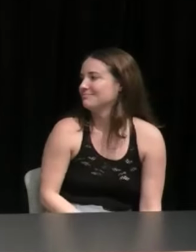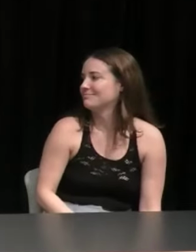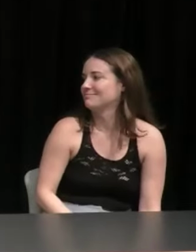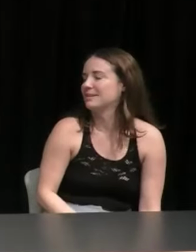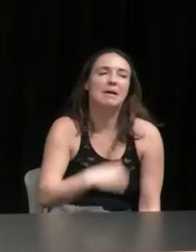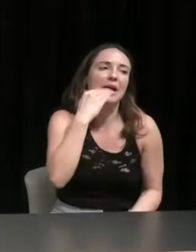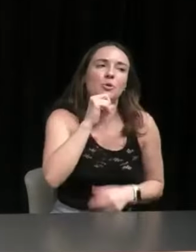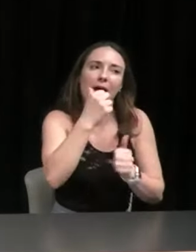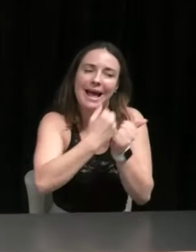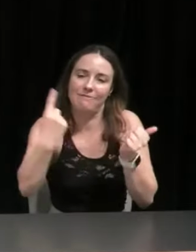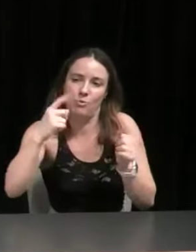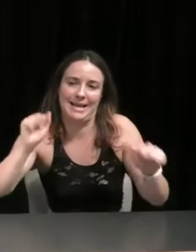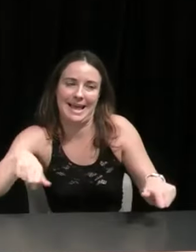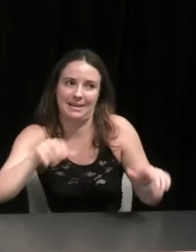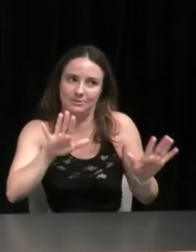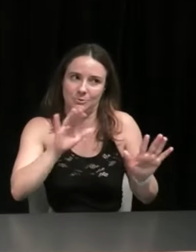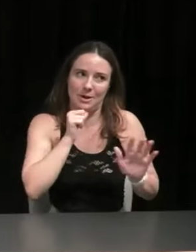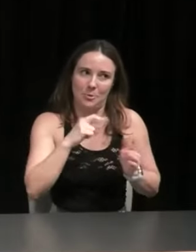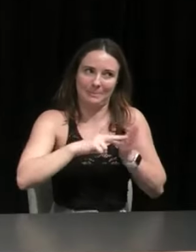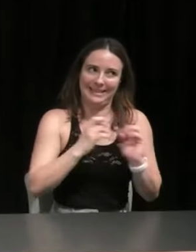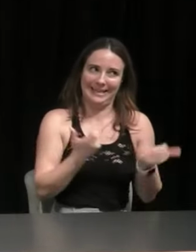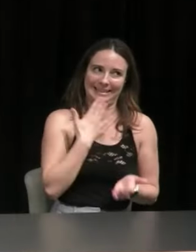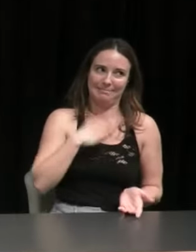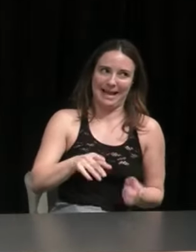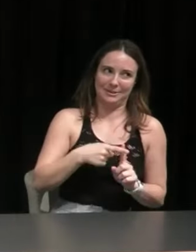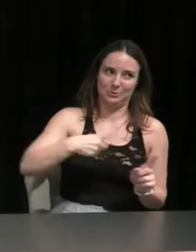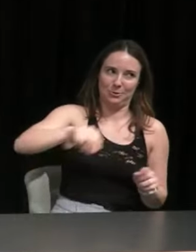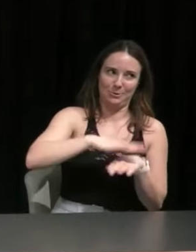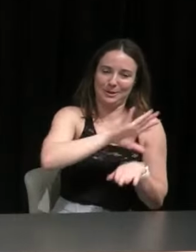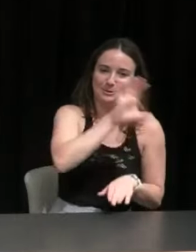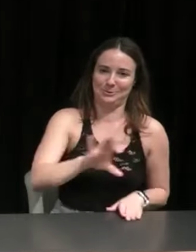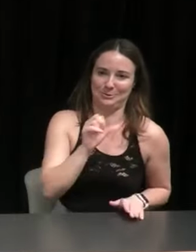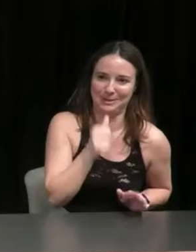interaction so thank you for being here and I know not everyone could be here so nothing bad